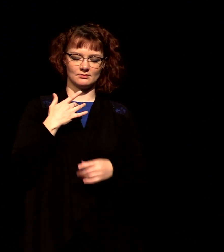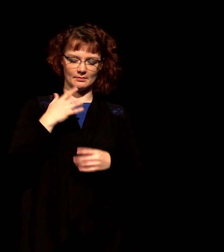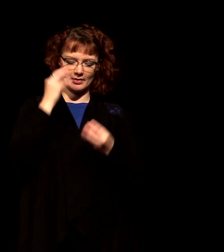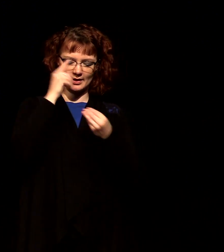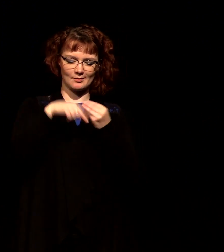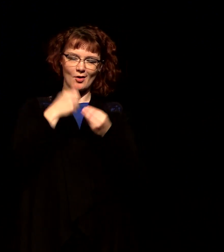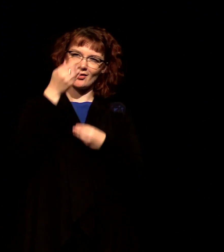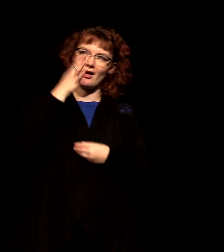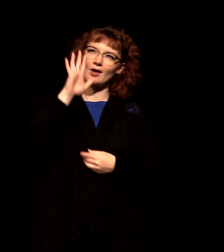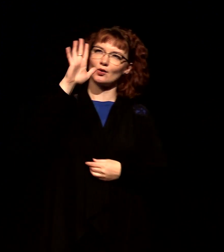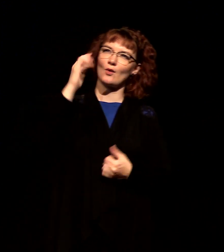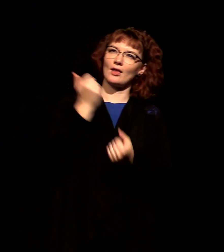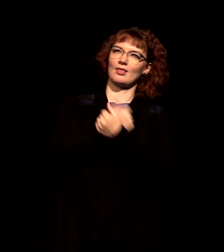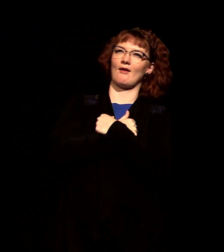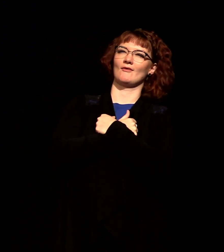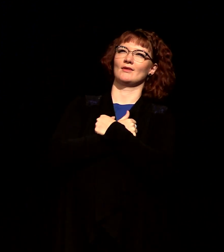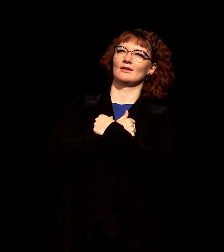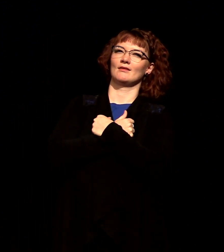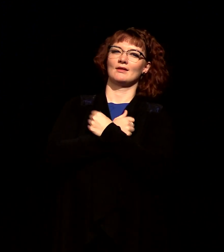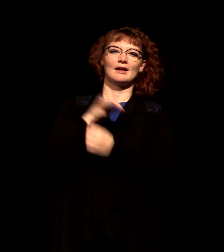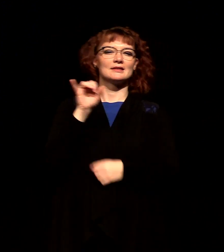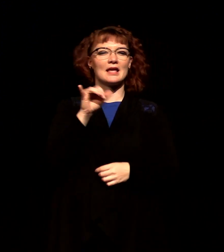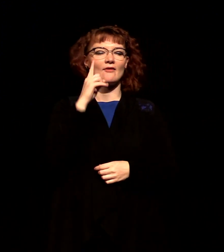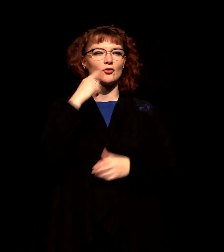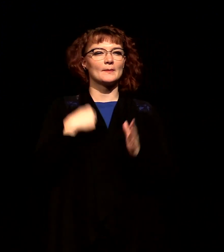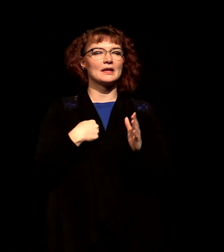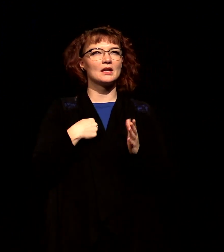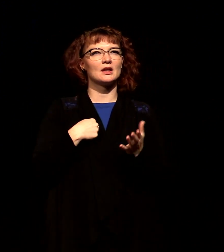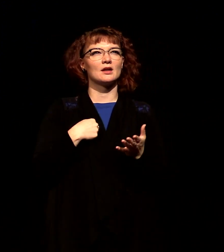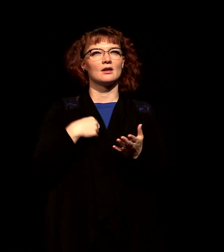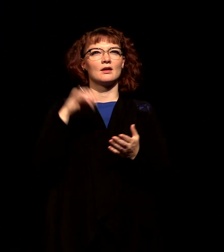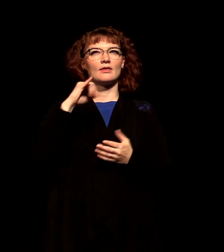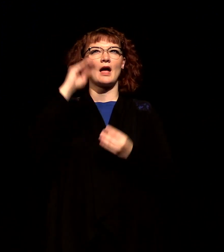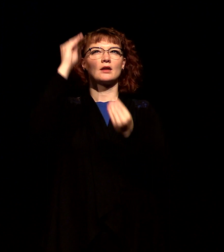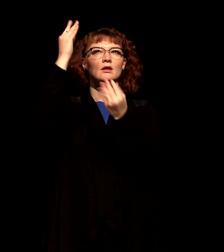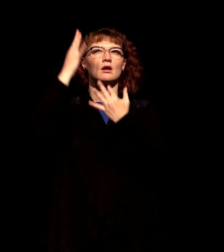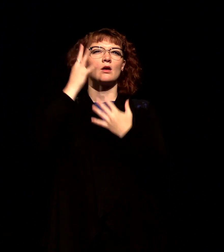here with you. It's like he shows up in that touch. And so I